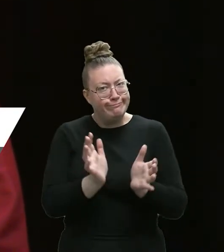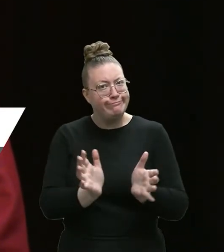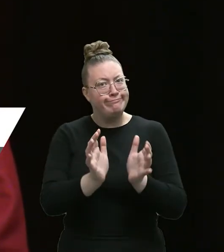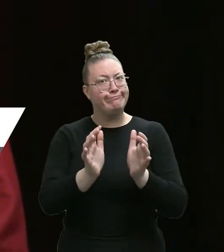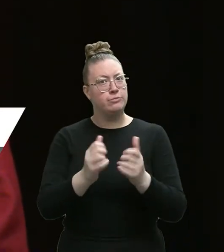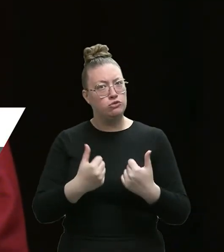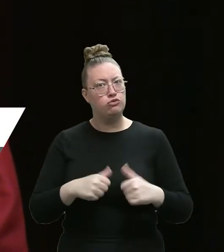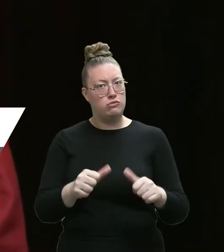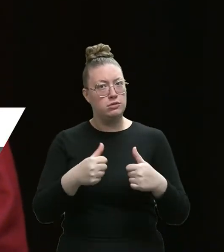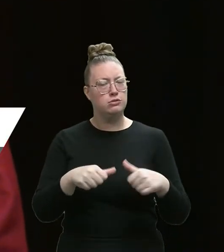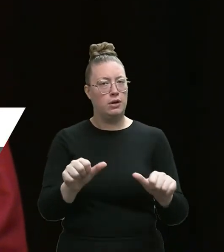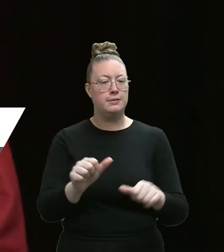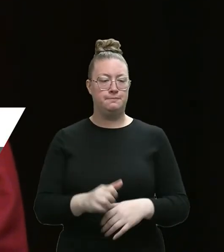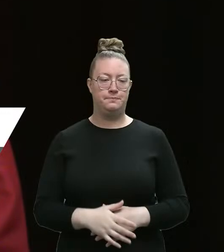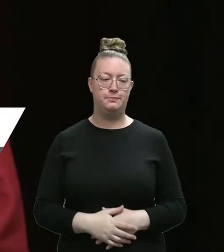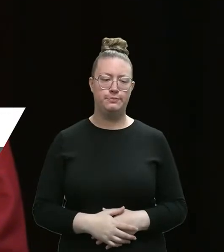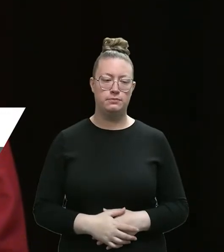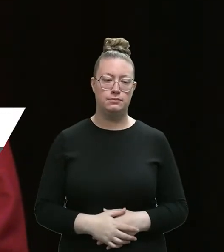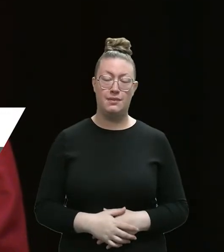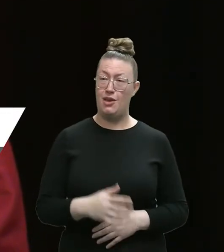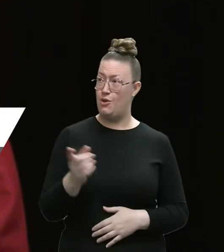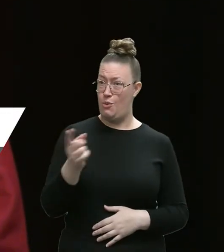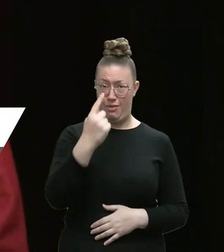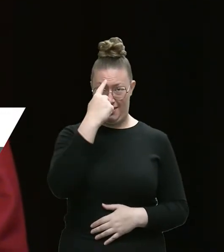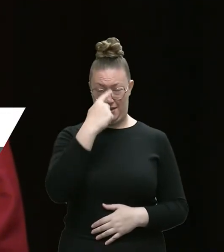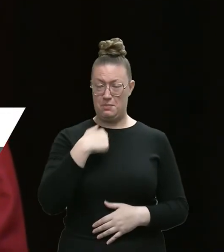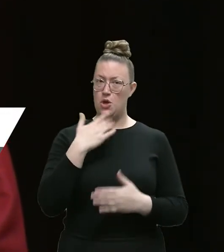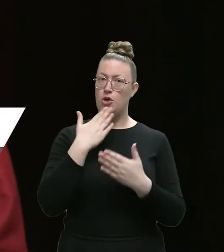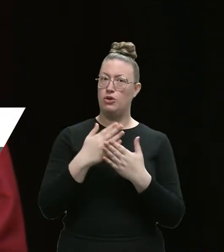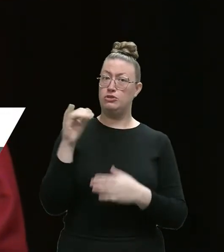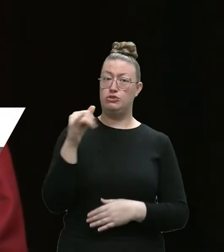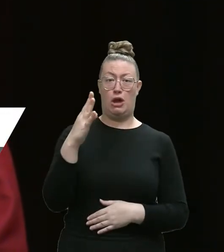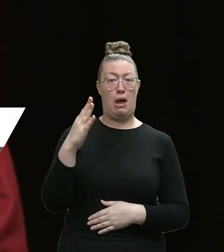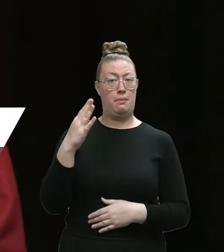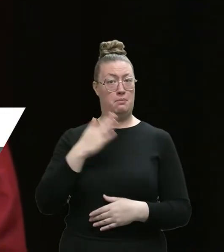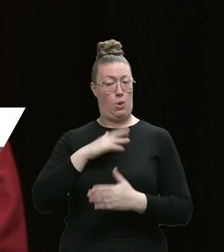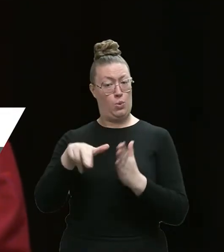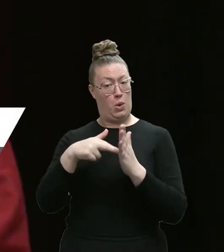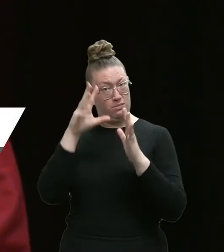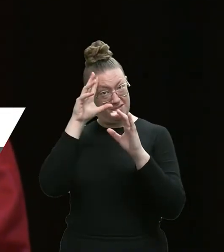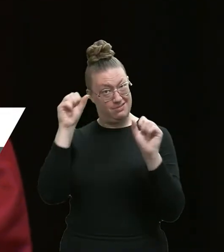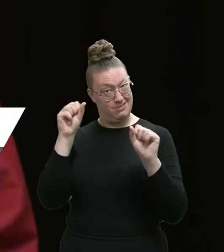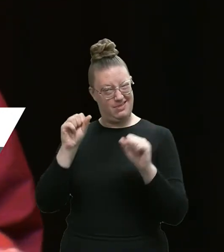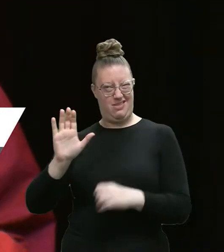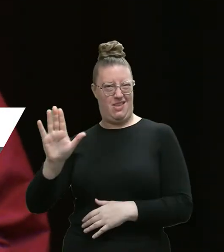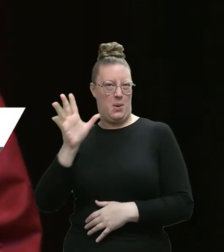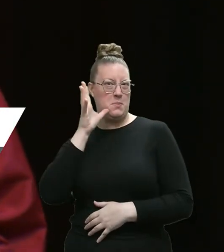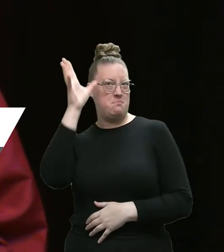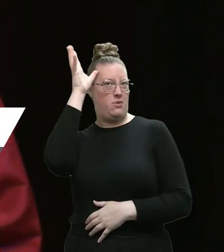And so we decided that we'd make a little bit of a game of it. And so, we kept the phone on and had